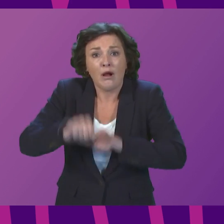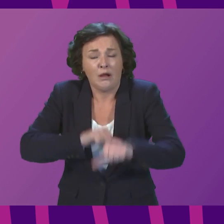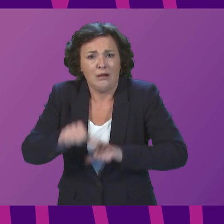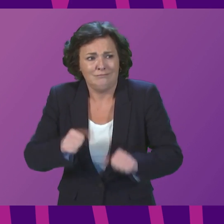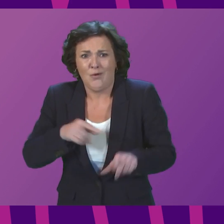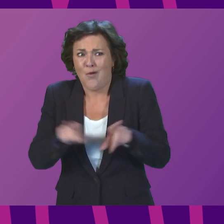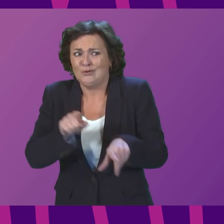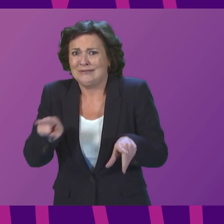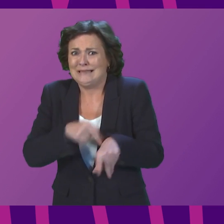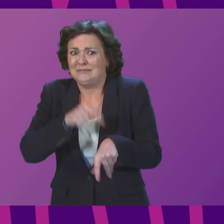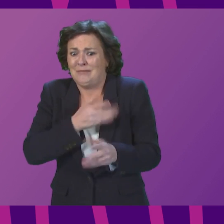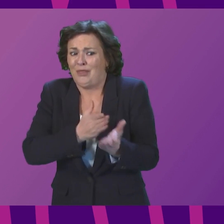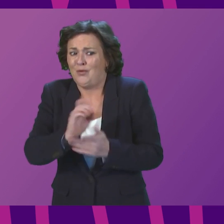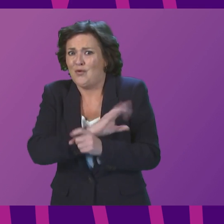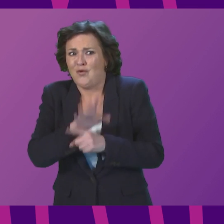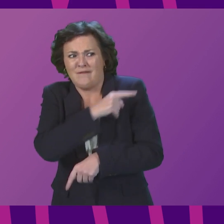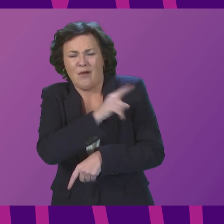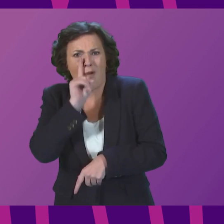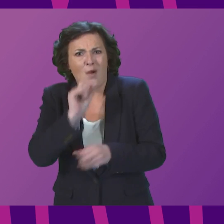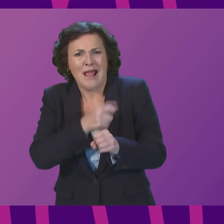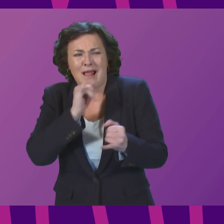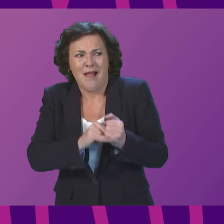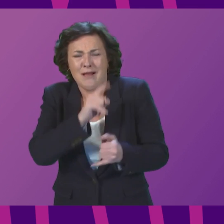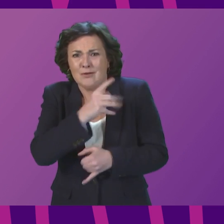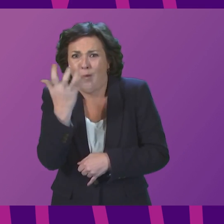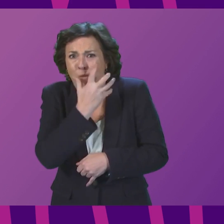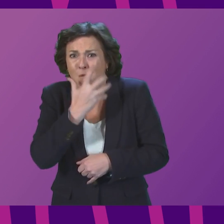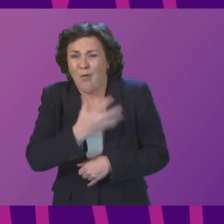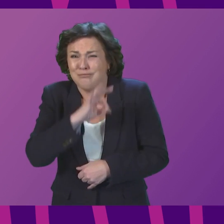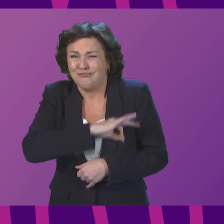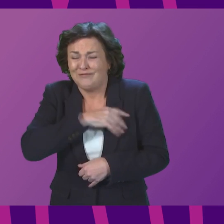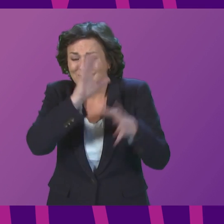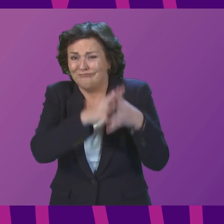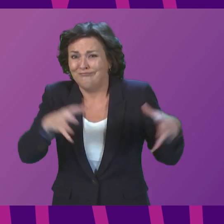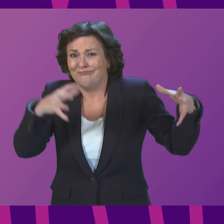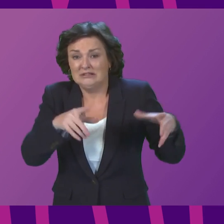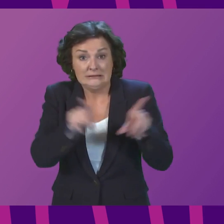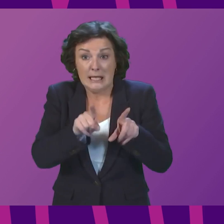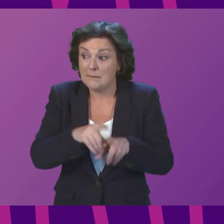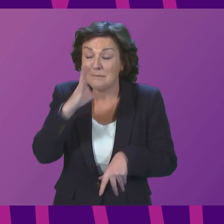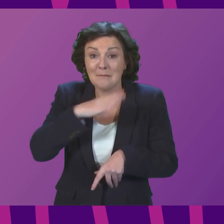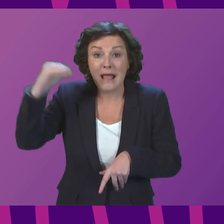During the pandemic other companies fell into that category; Amazon’s profits are rising